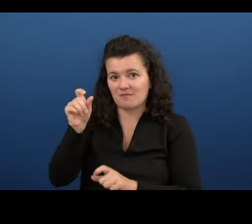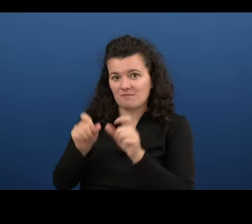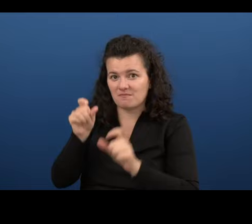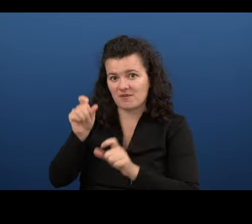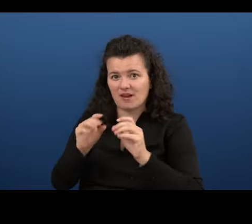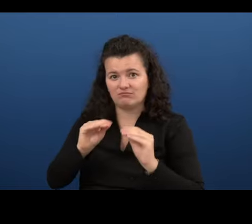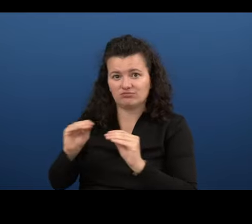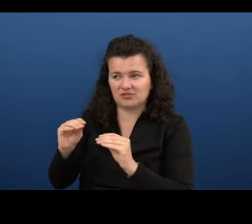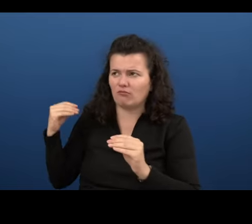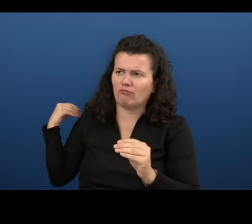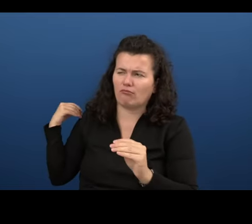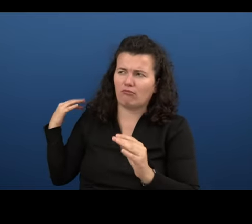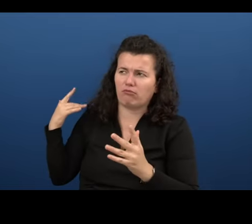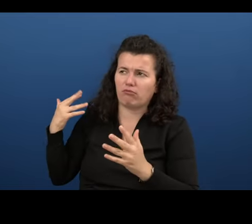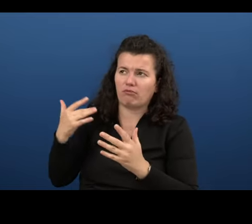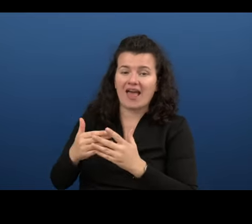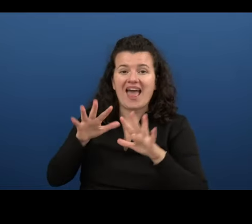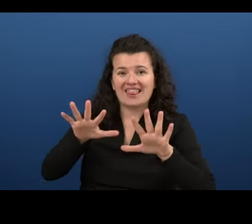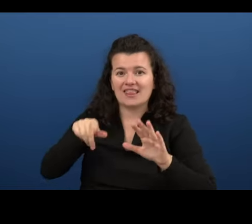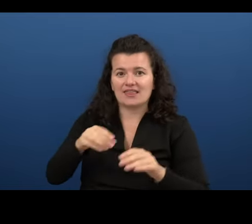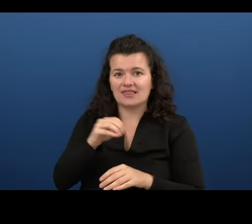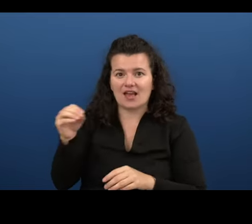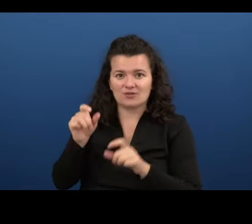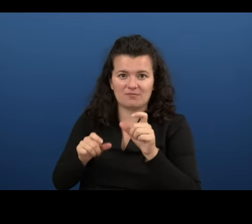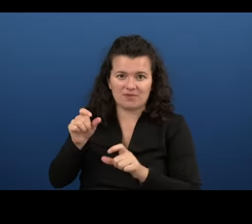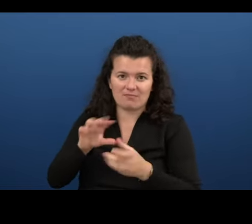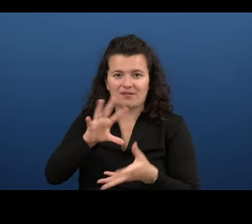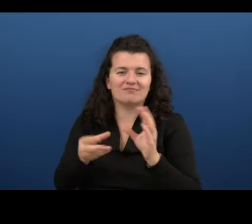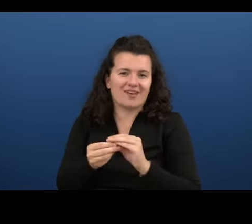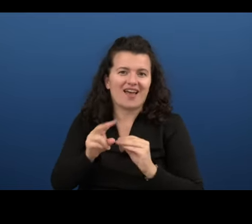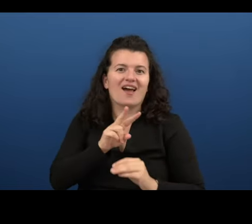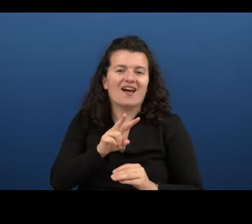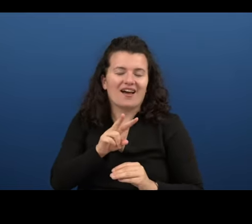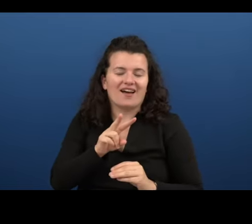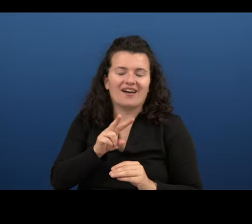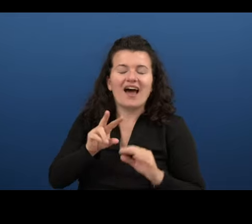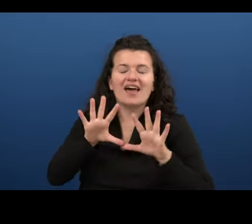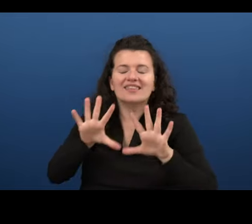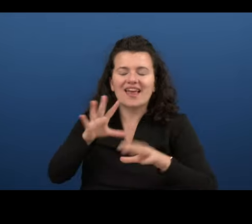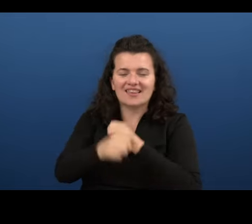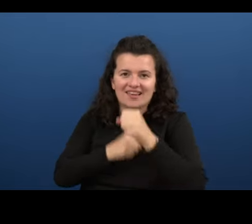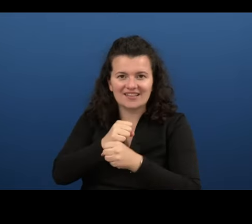to employ all of them that means that will be creating skills for other organizations